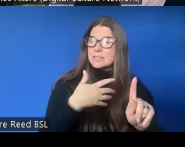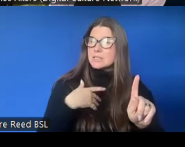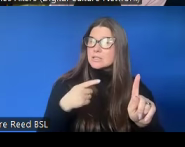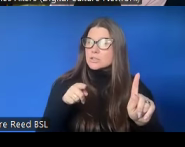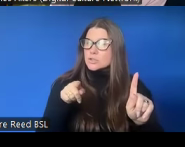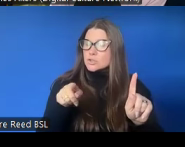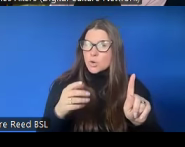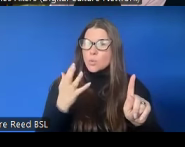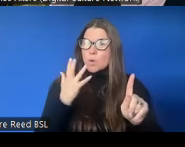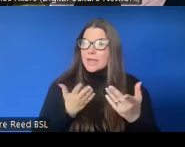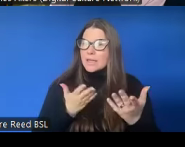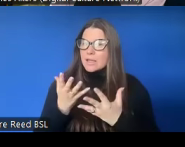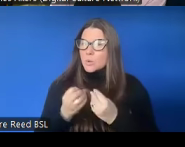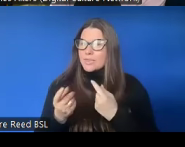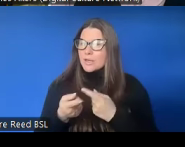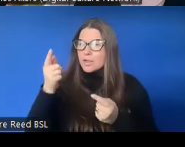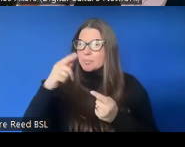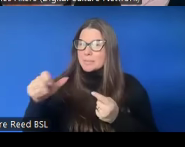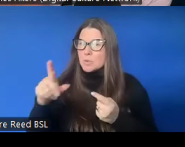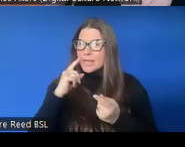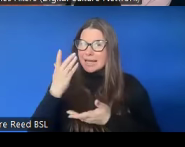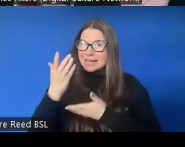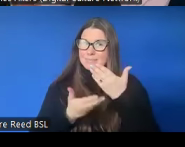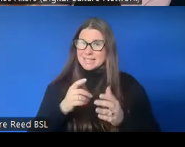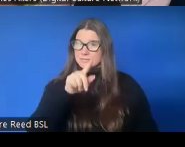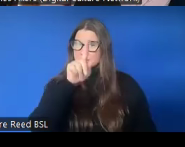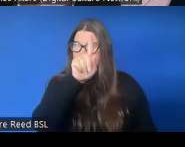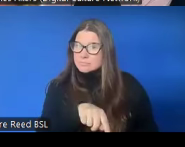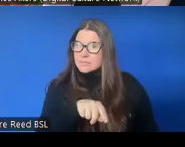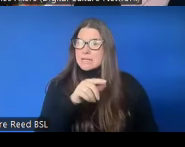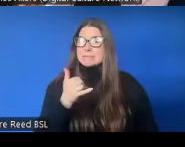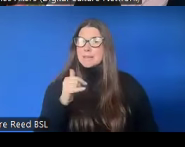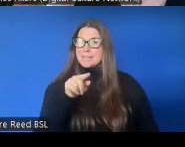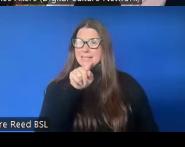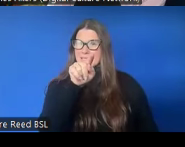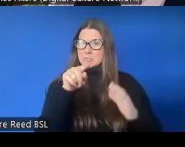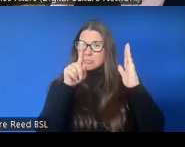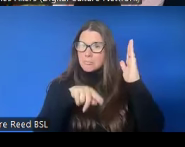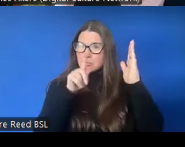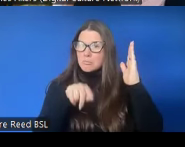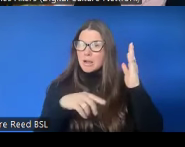that they're taking people on and what different systems that they might need at different stages to be able to track this information.